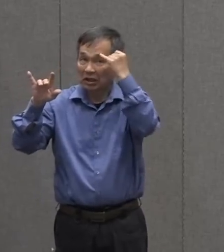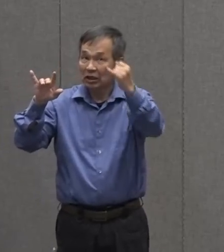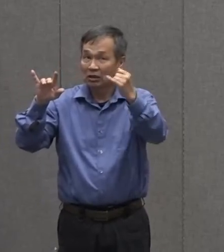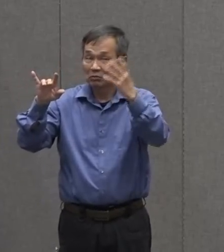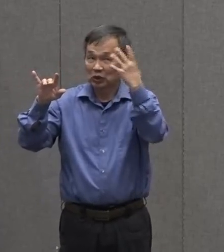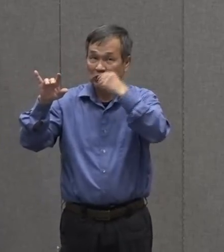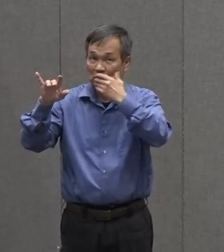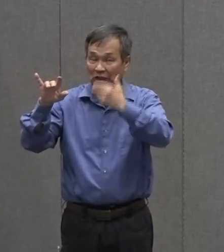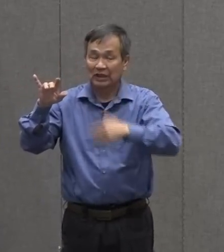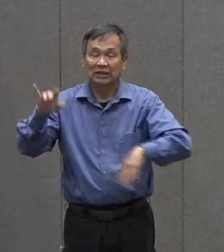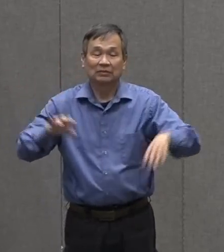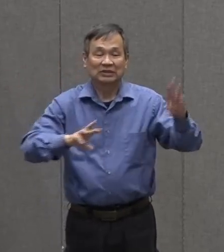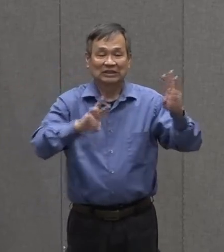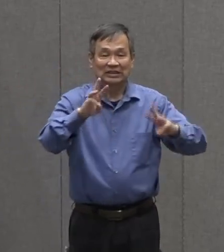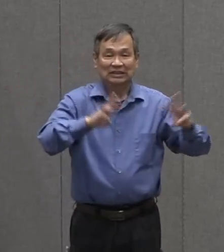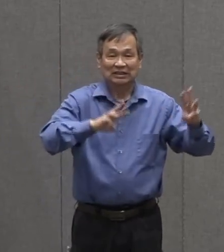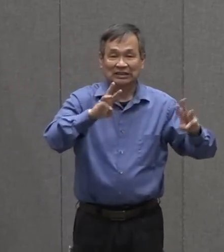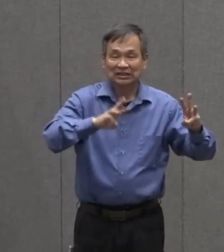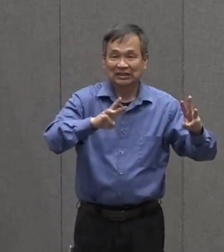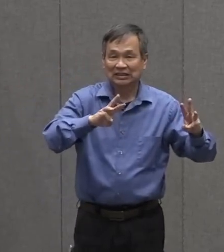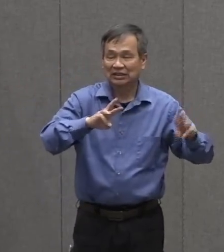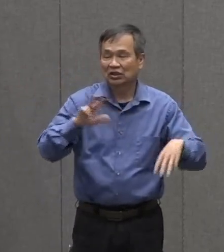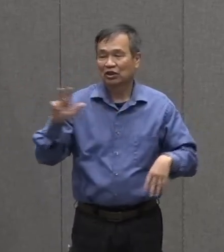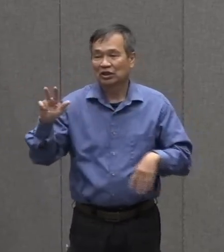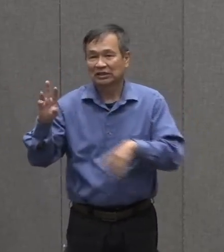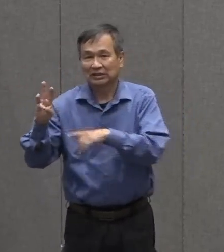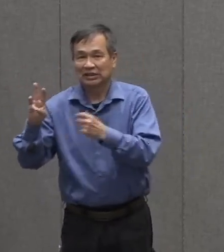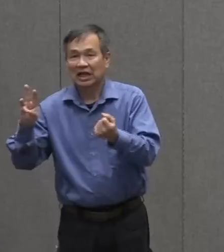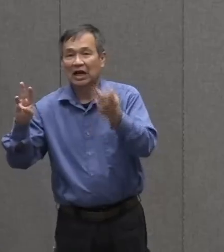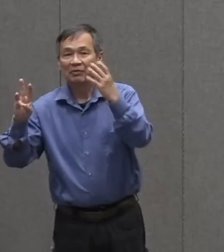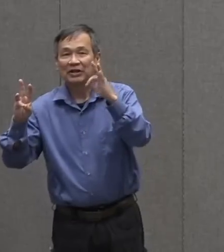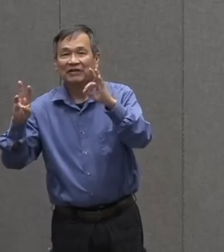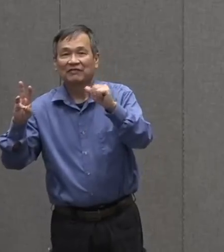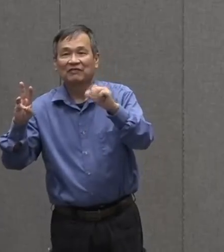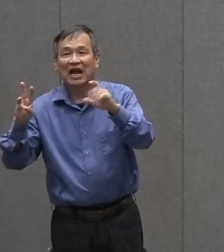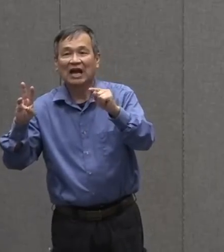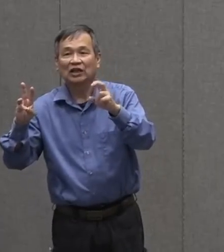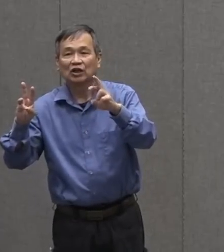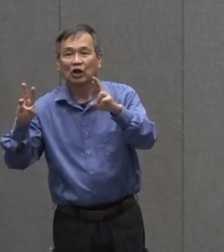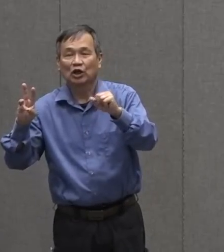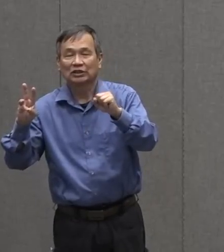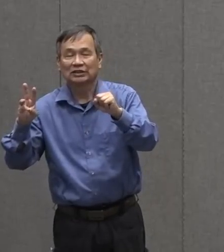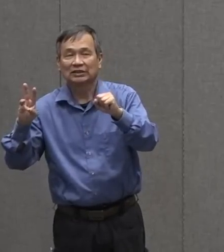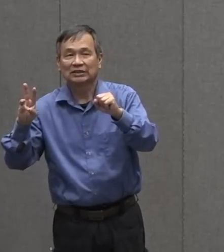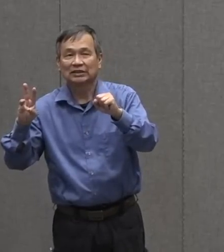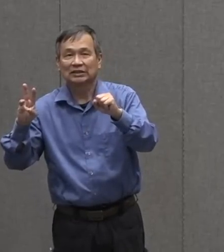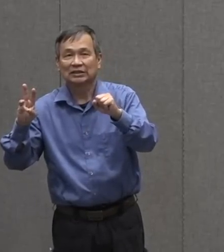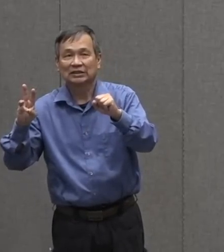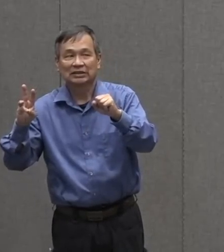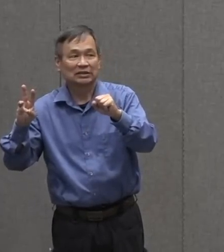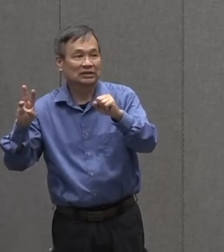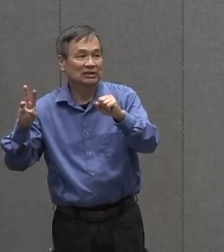Six times six, which is 36. And I'll wait for Mrs. Sears. I don't think you have these in there